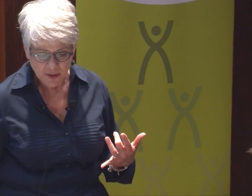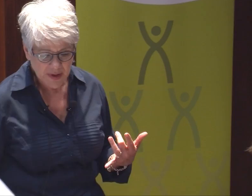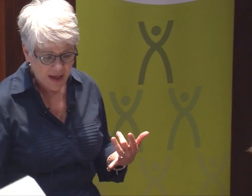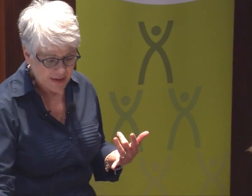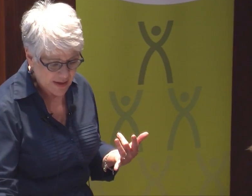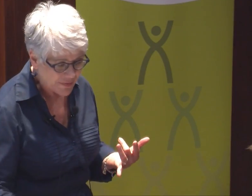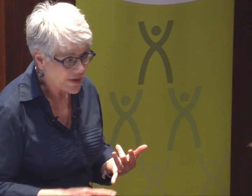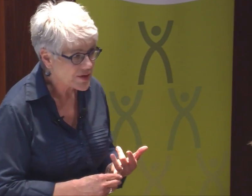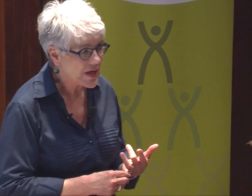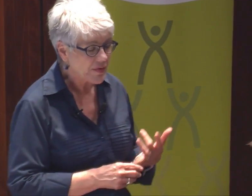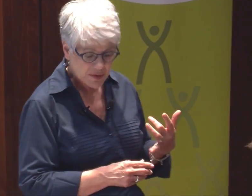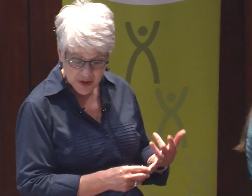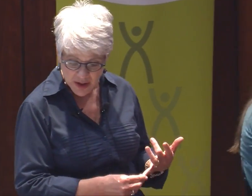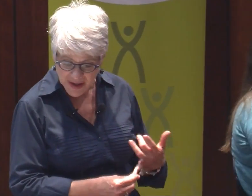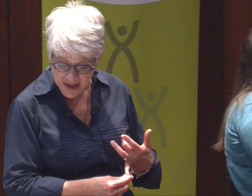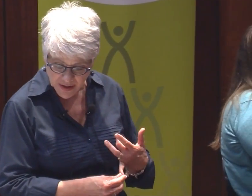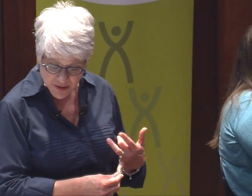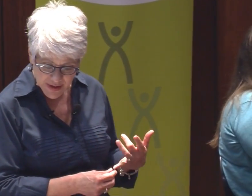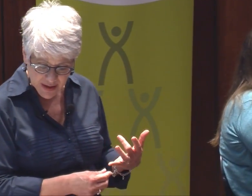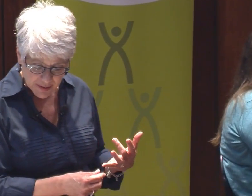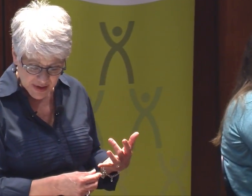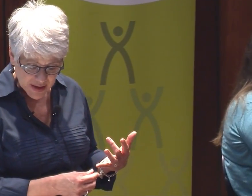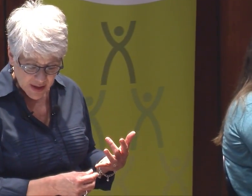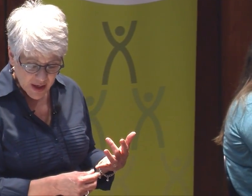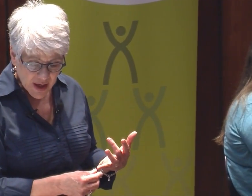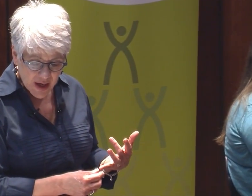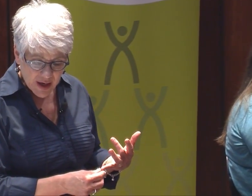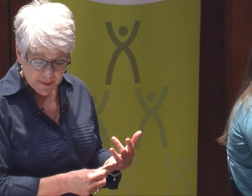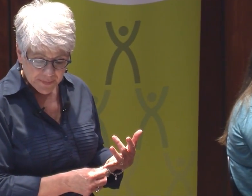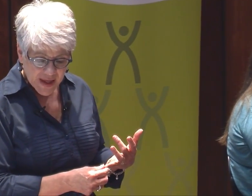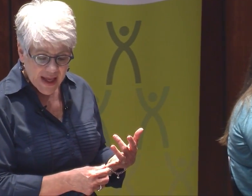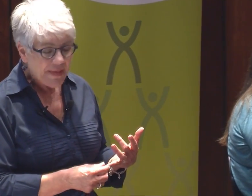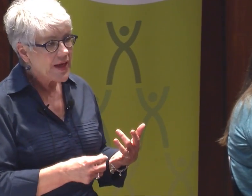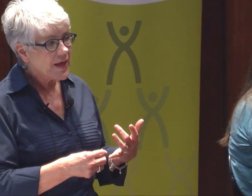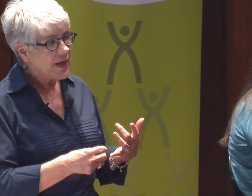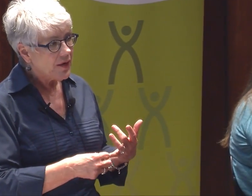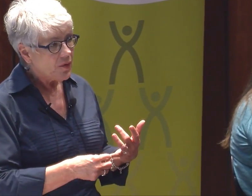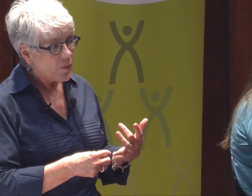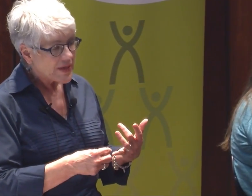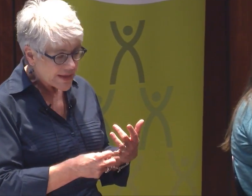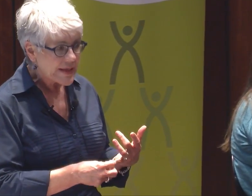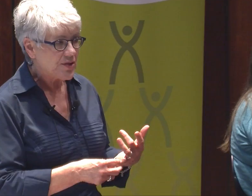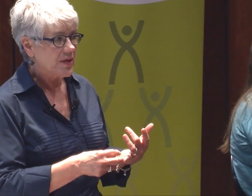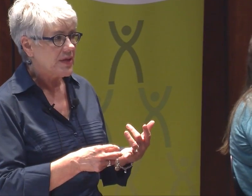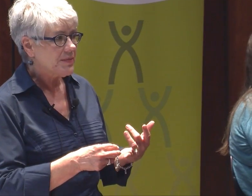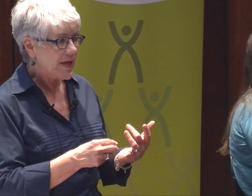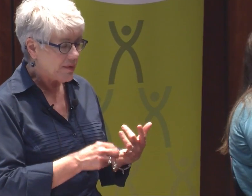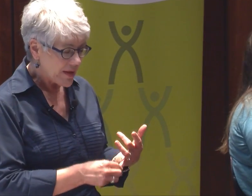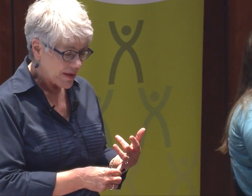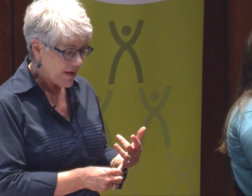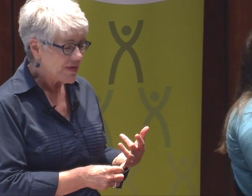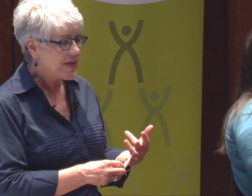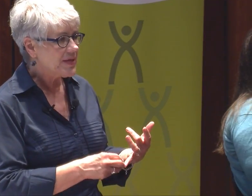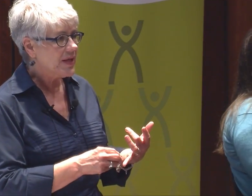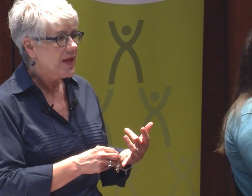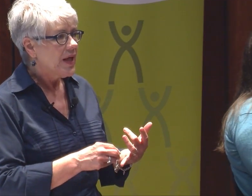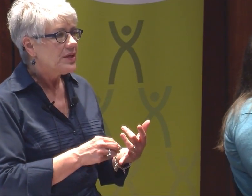You want to identify yourself, and we'll talk about how to do that in a minute, and then we did touch on this, but I want to emphasize it again.